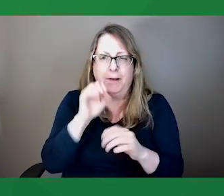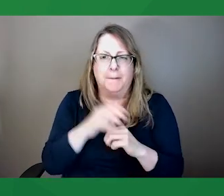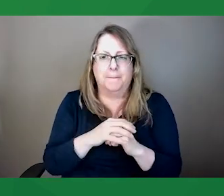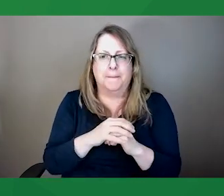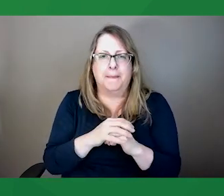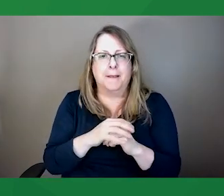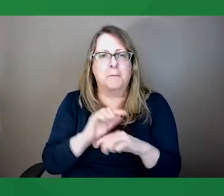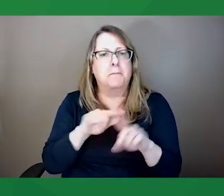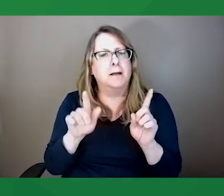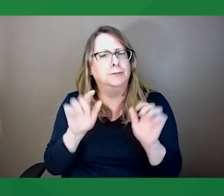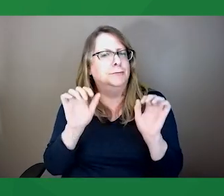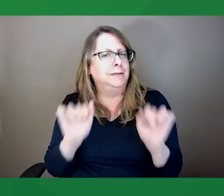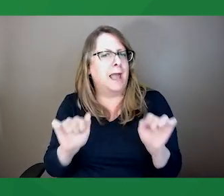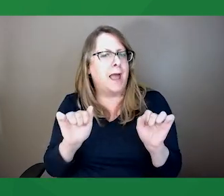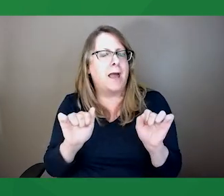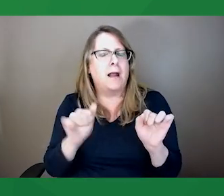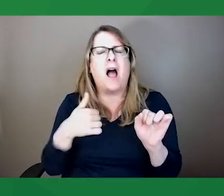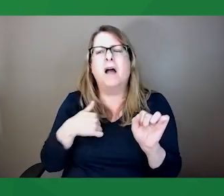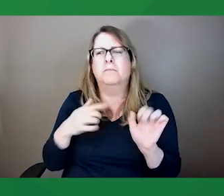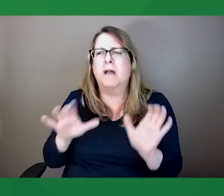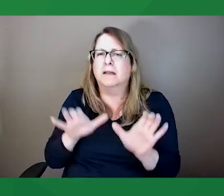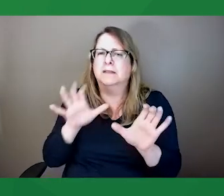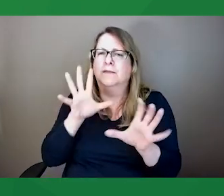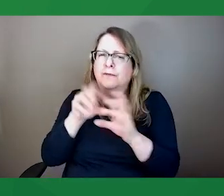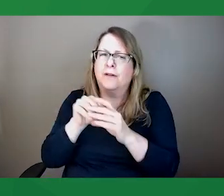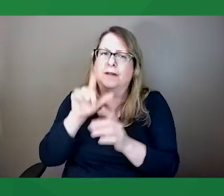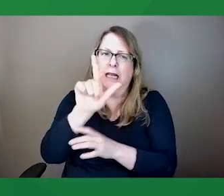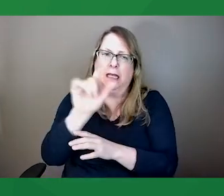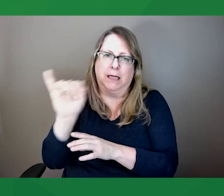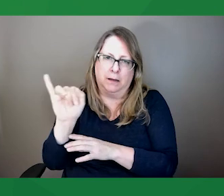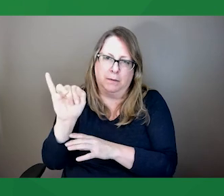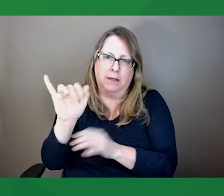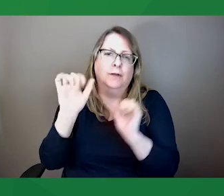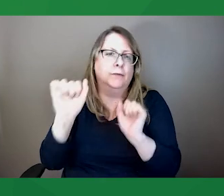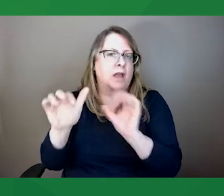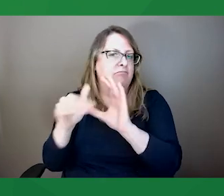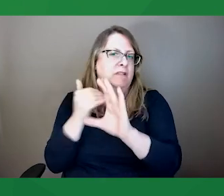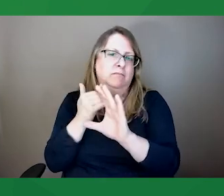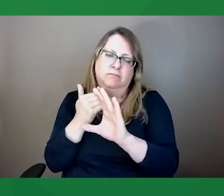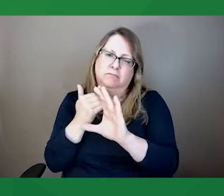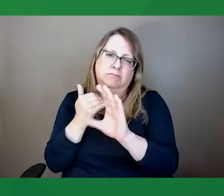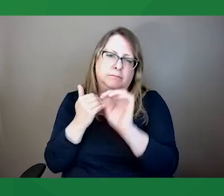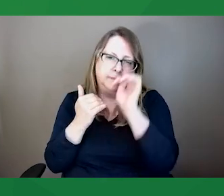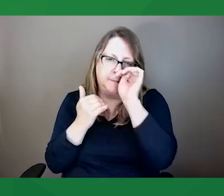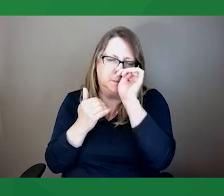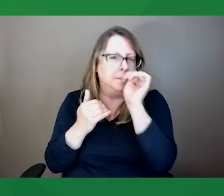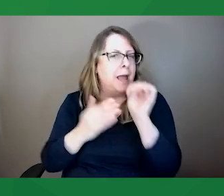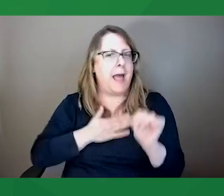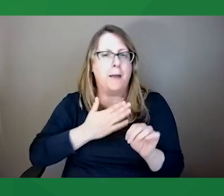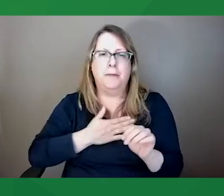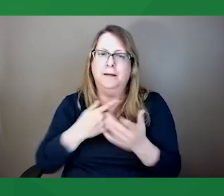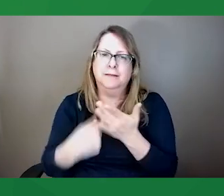but I'm active on LinkedIn. And if you want to send me an email, I'm very happy to talk to you guys.